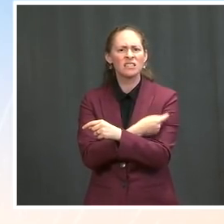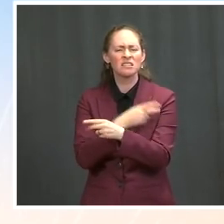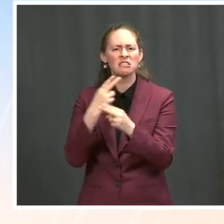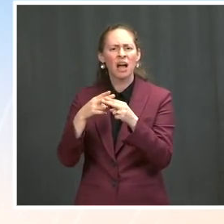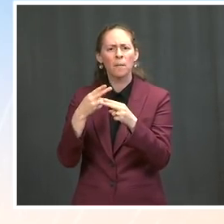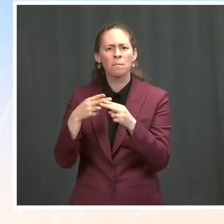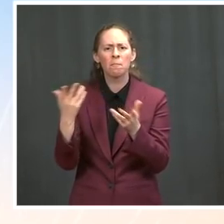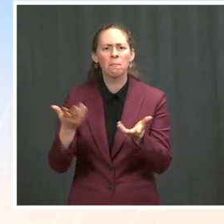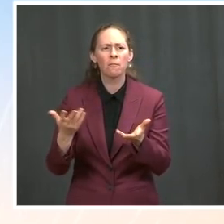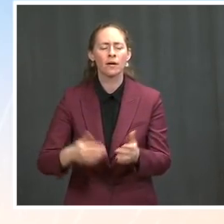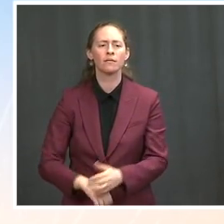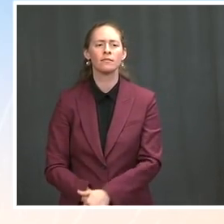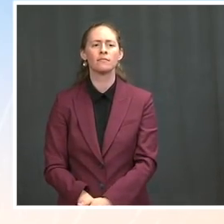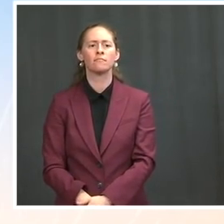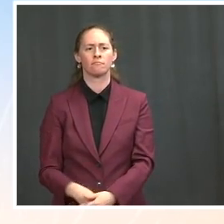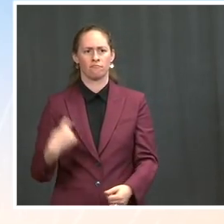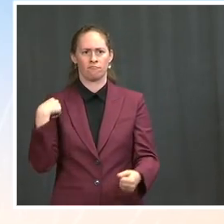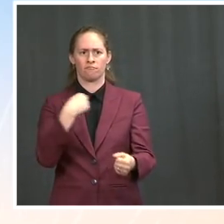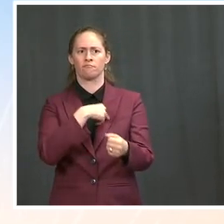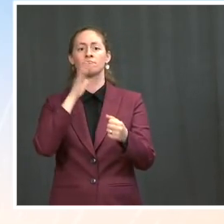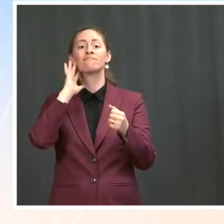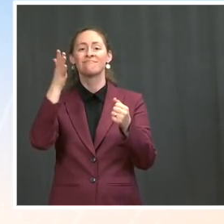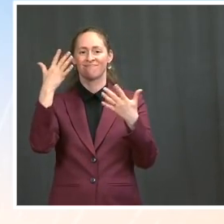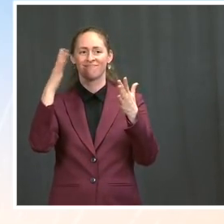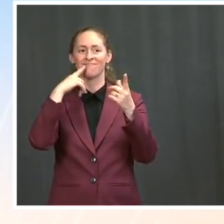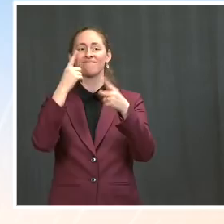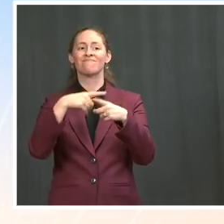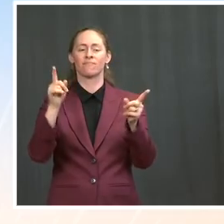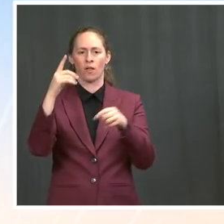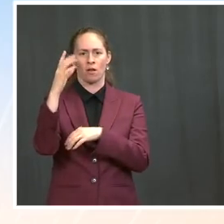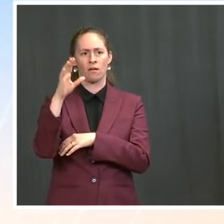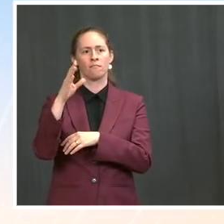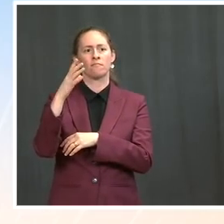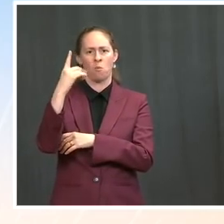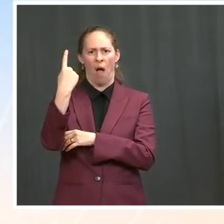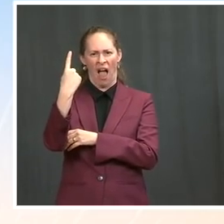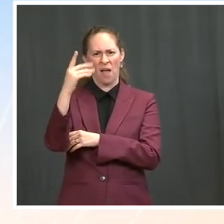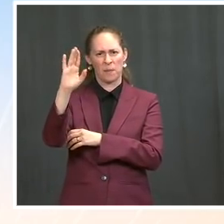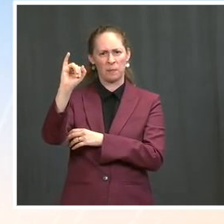that we would be providing about [half] a billion doses to the global community